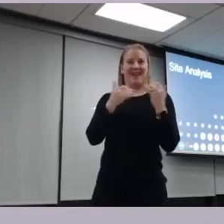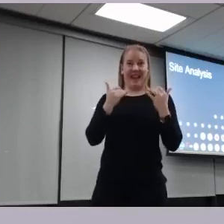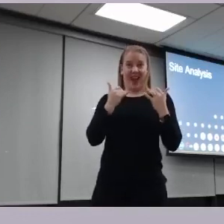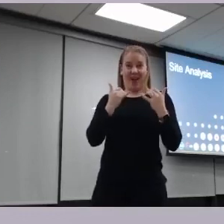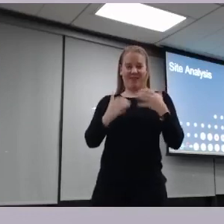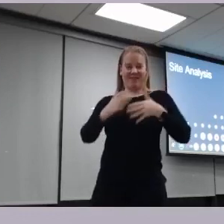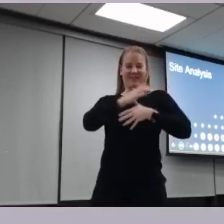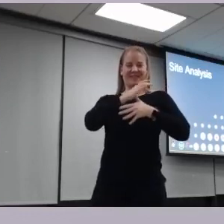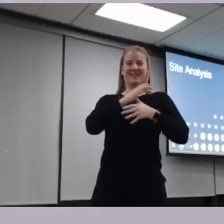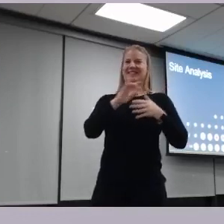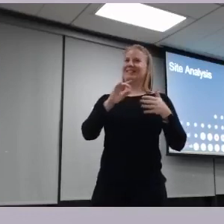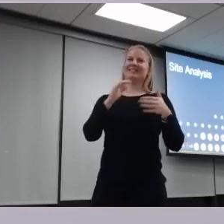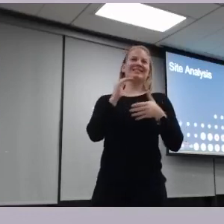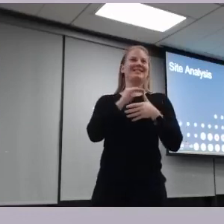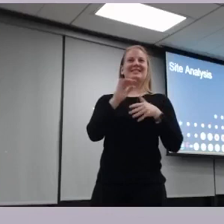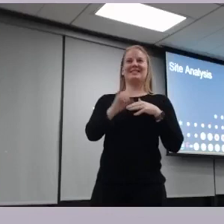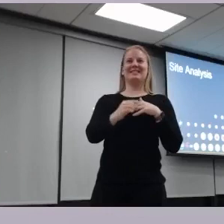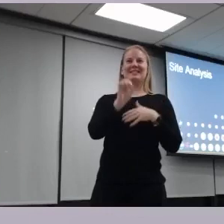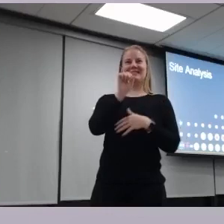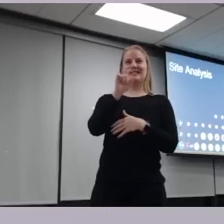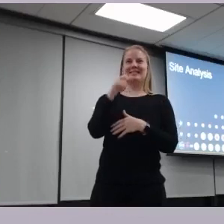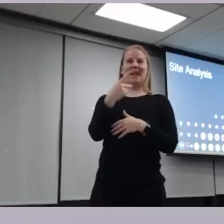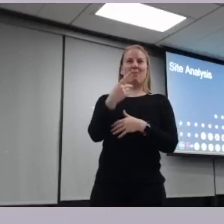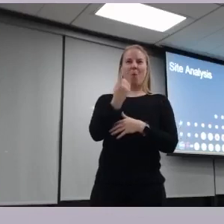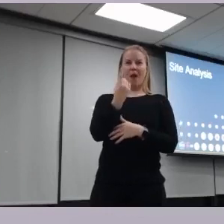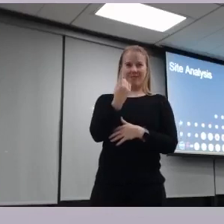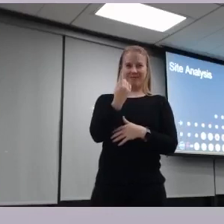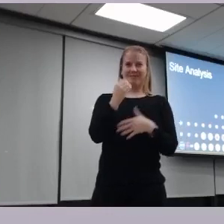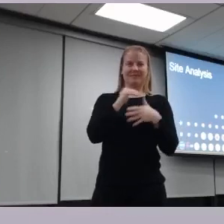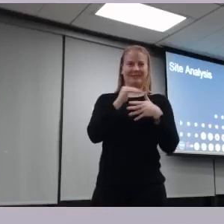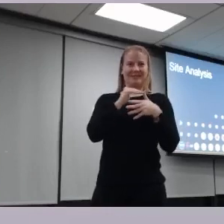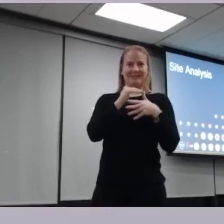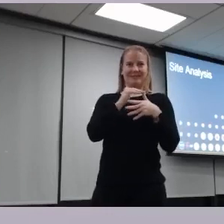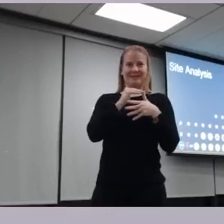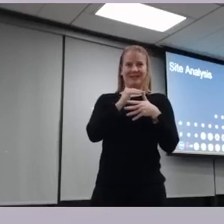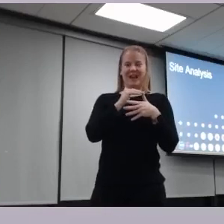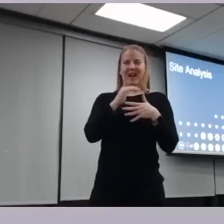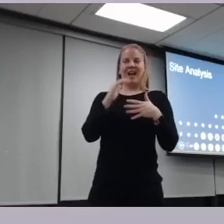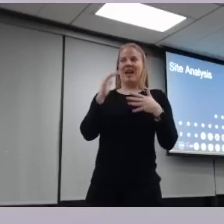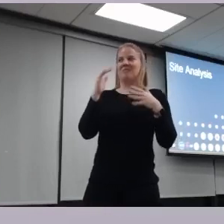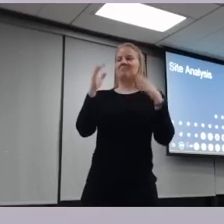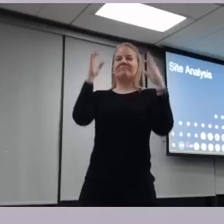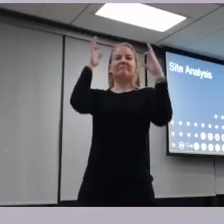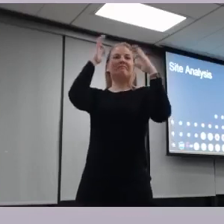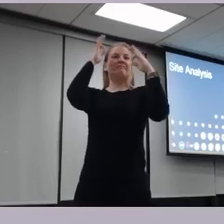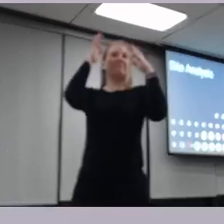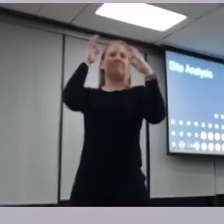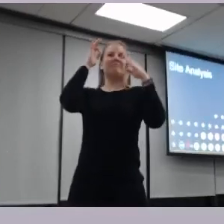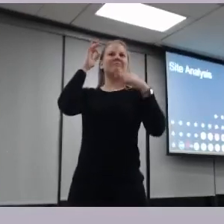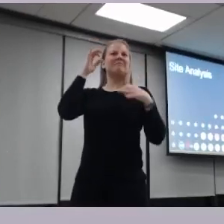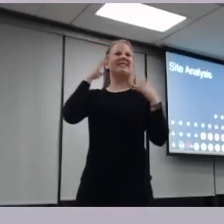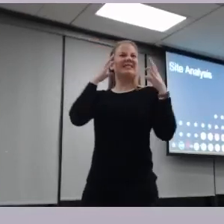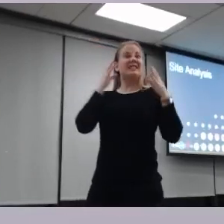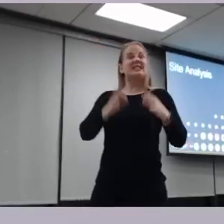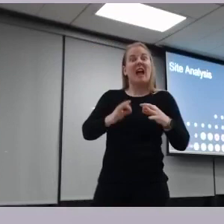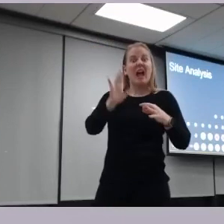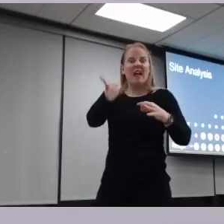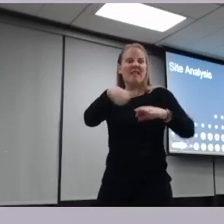You hear this over and over again, but we have come here with no preconceived notions of what this space can be. We are here to listen to you.